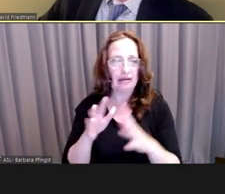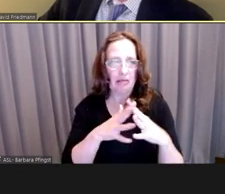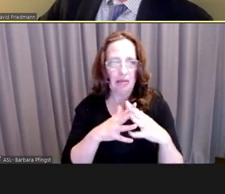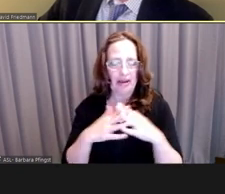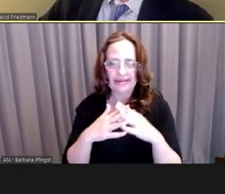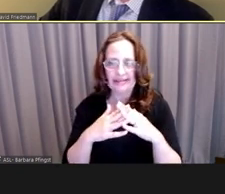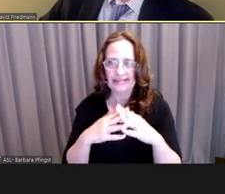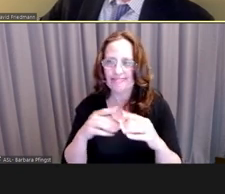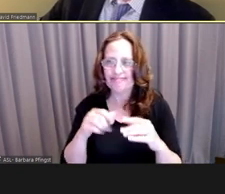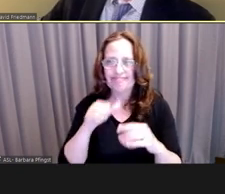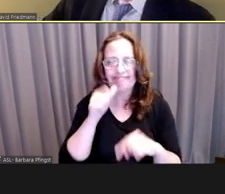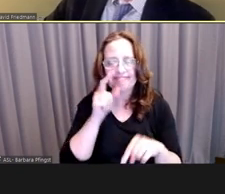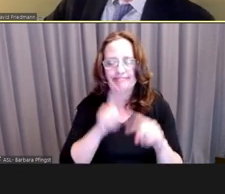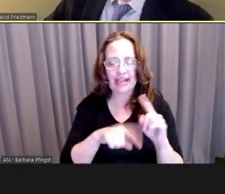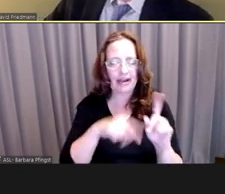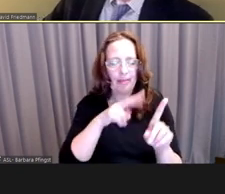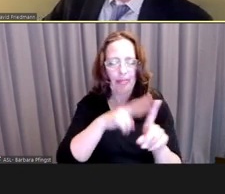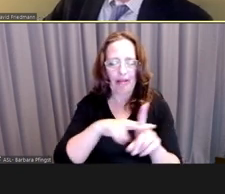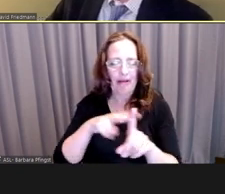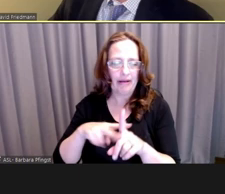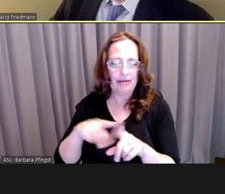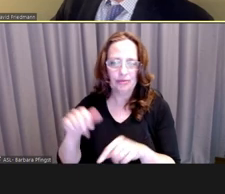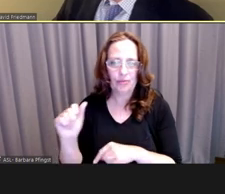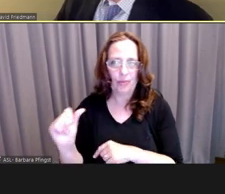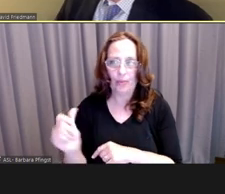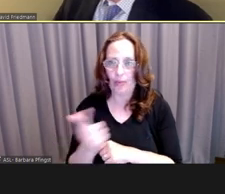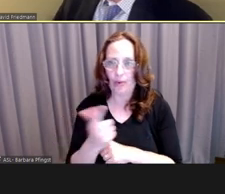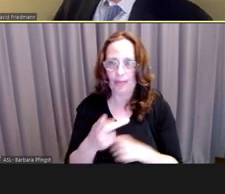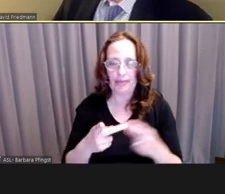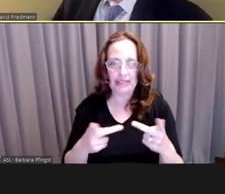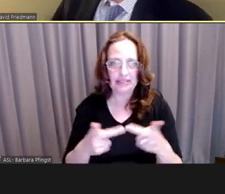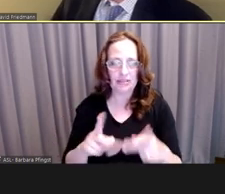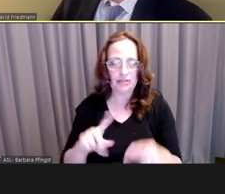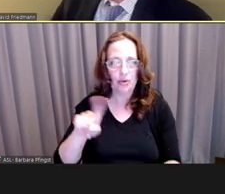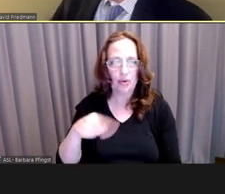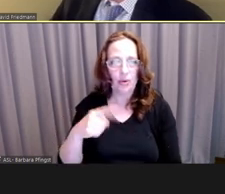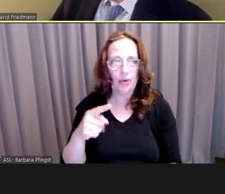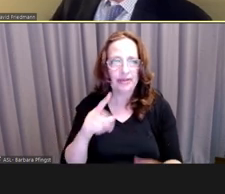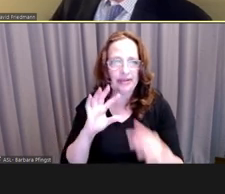applicable. They're only gonna be appropriate for this 2% of cases of congenital hearing loss,